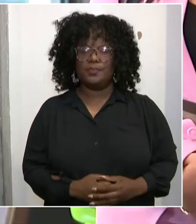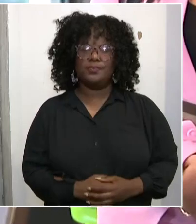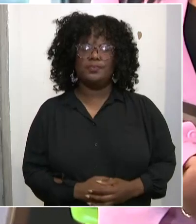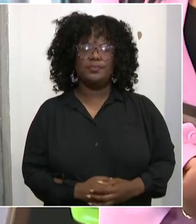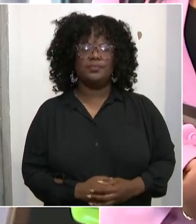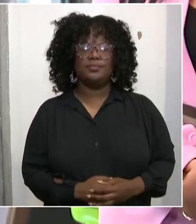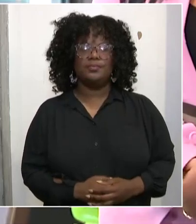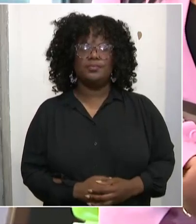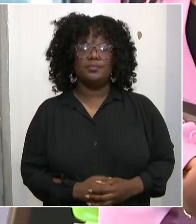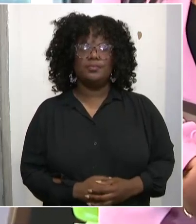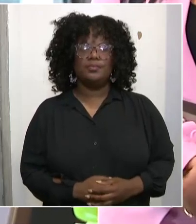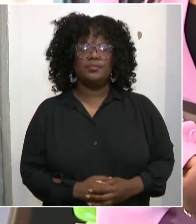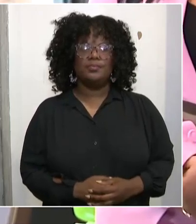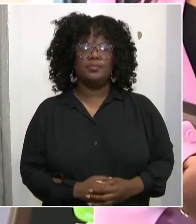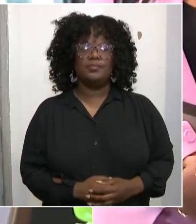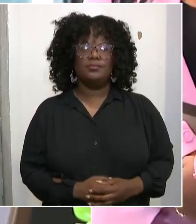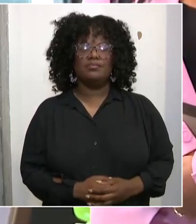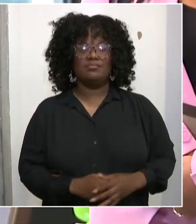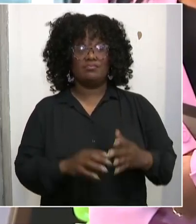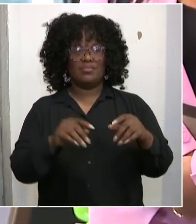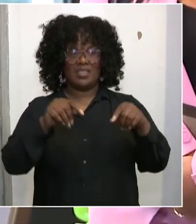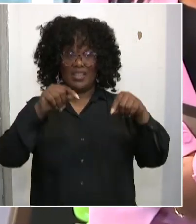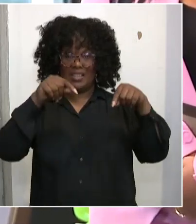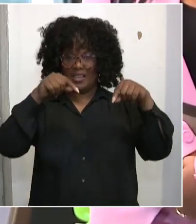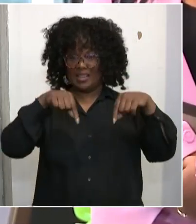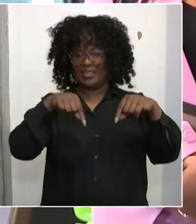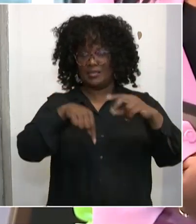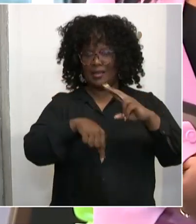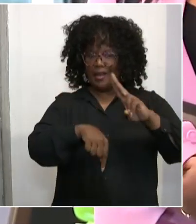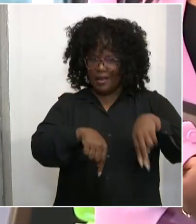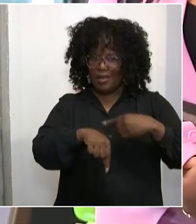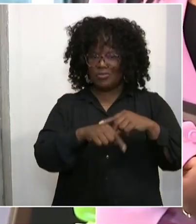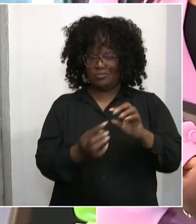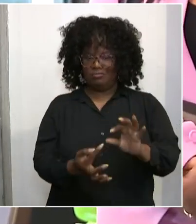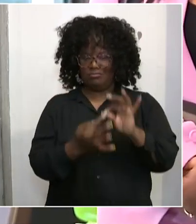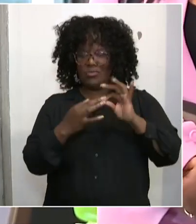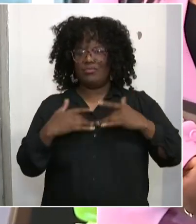So just like inauguration, which you saw us transition essentially in a weekend, um,